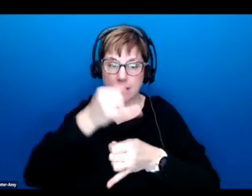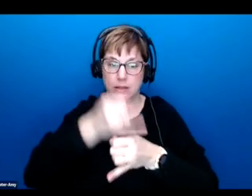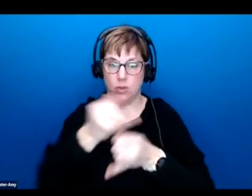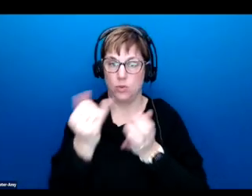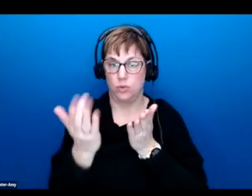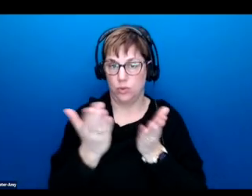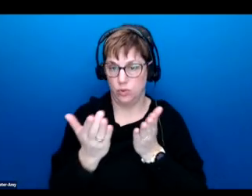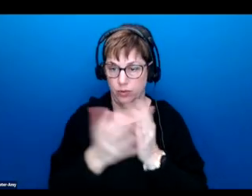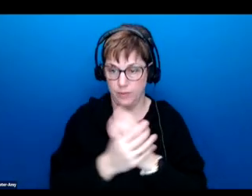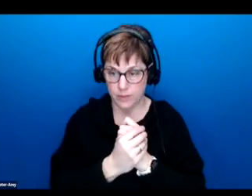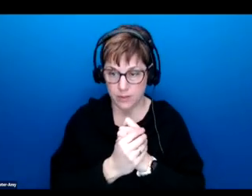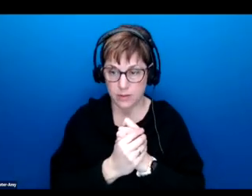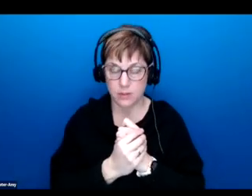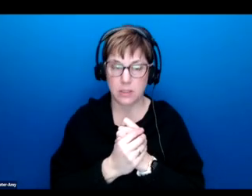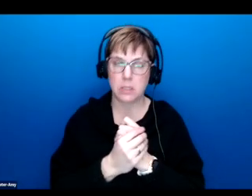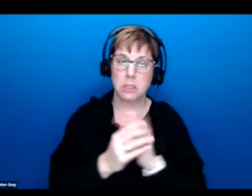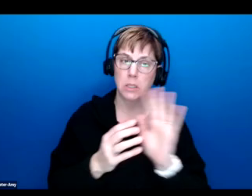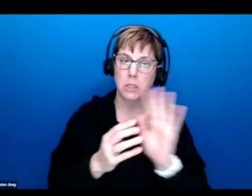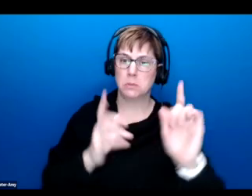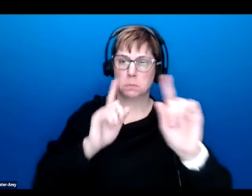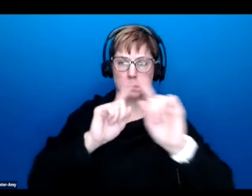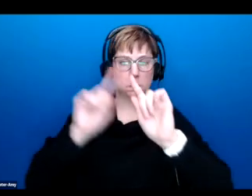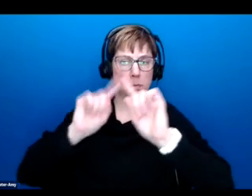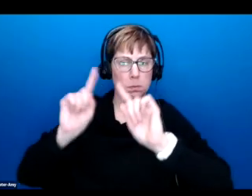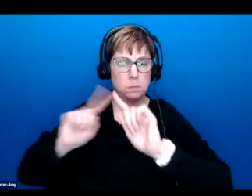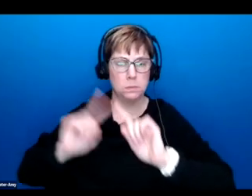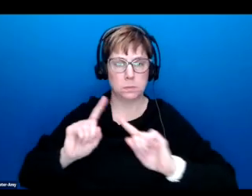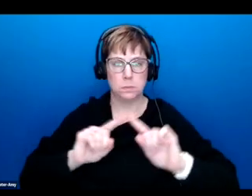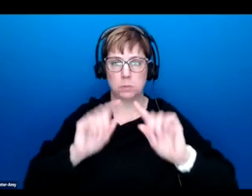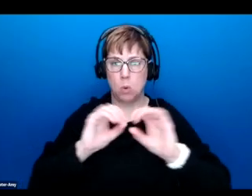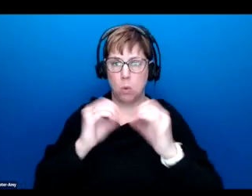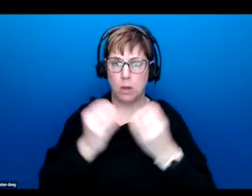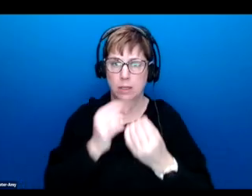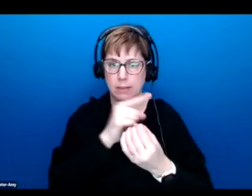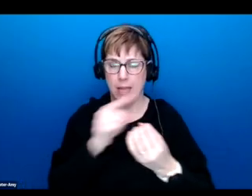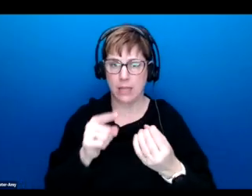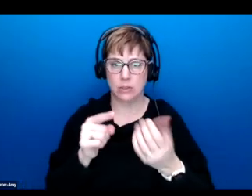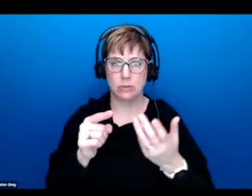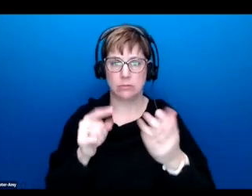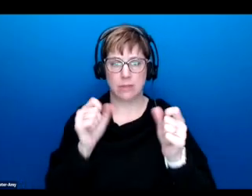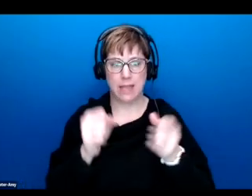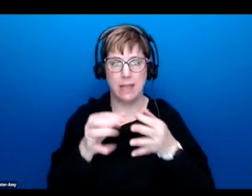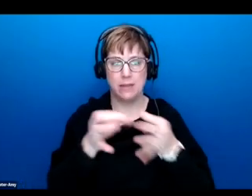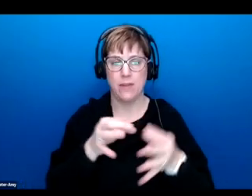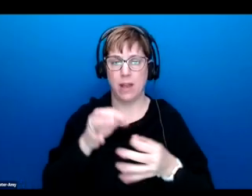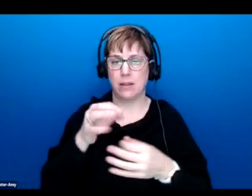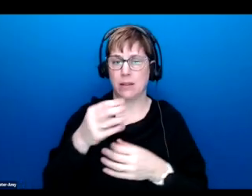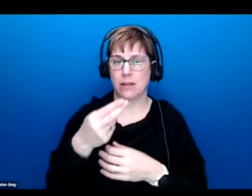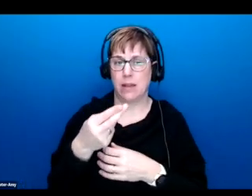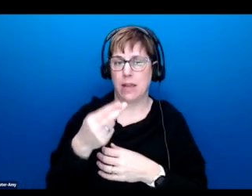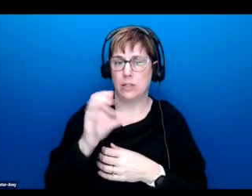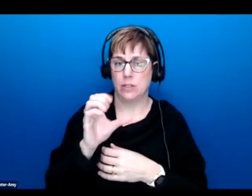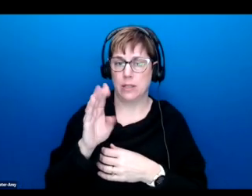There are actually many different ways that organizations define HCBS, which is why you might see um,